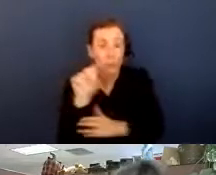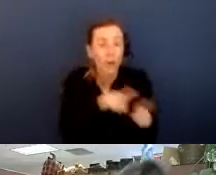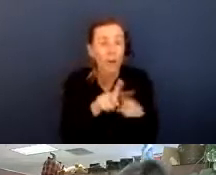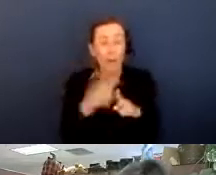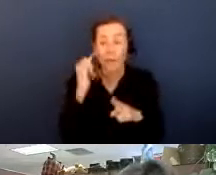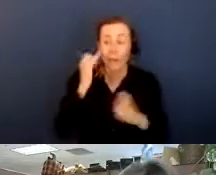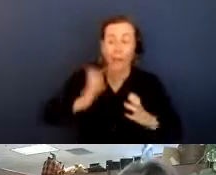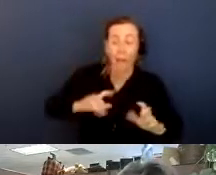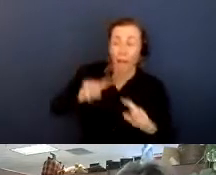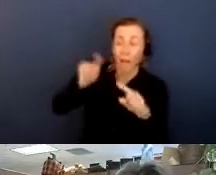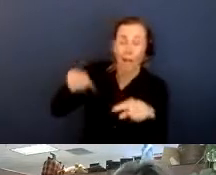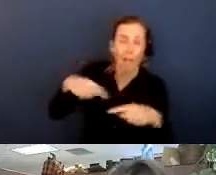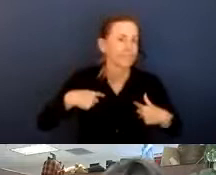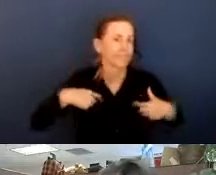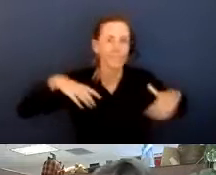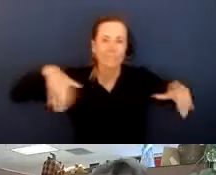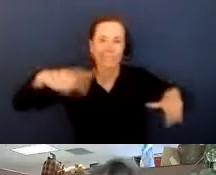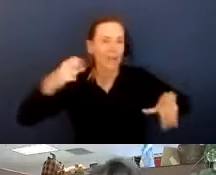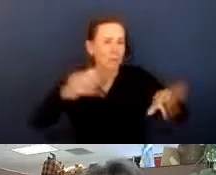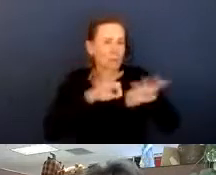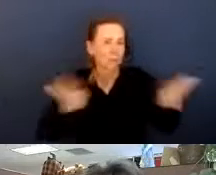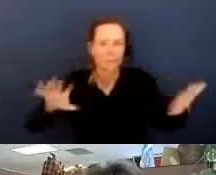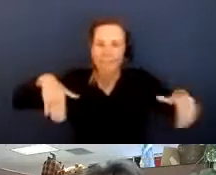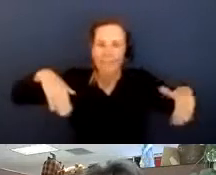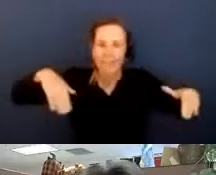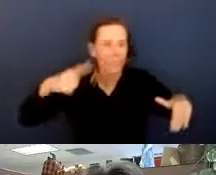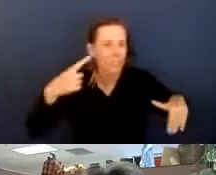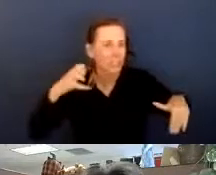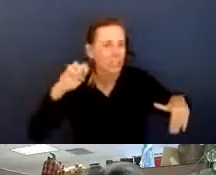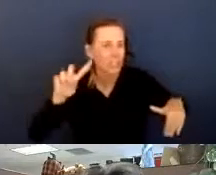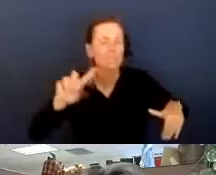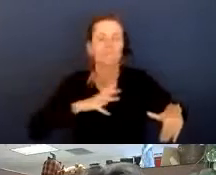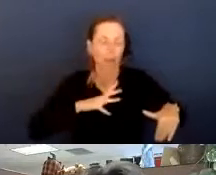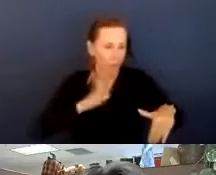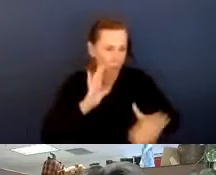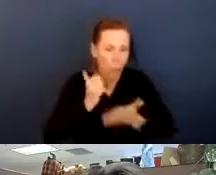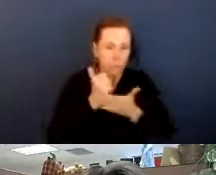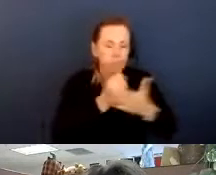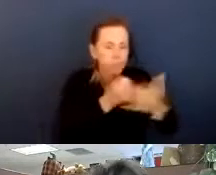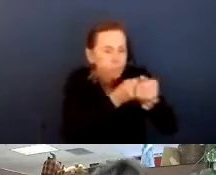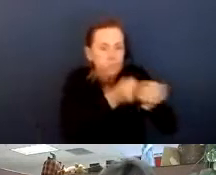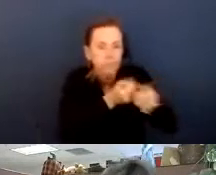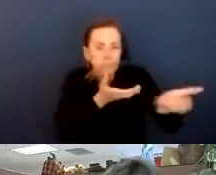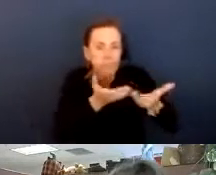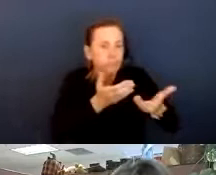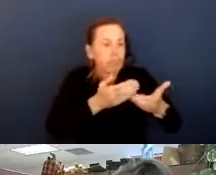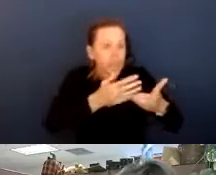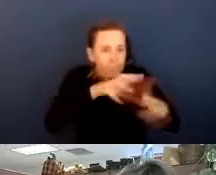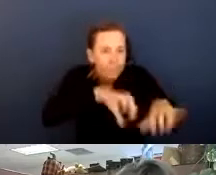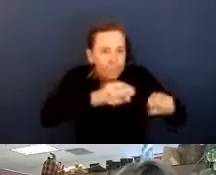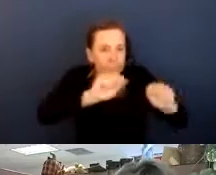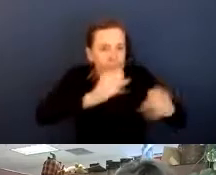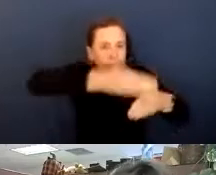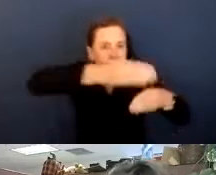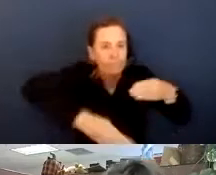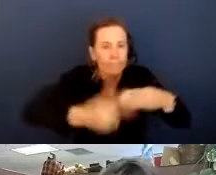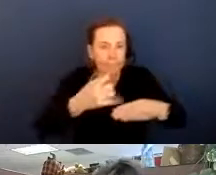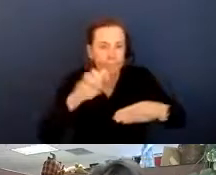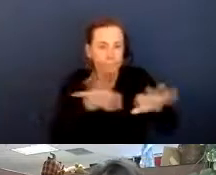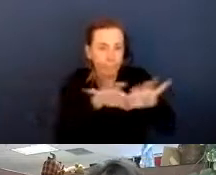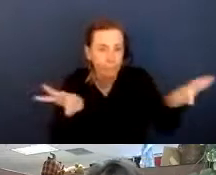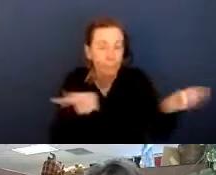if the person comes without a degree (high school or GED), WIOA offers training classes to complete the requirements for a job.